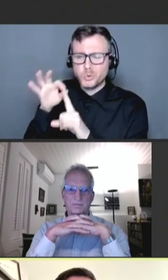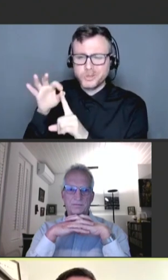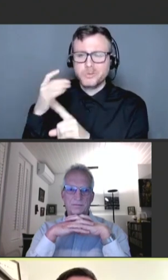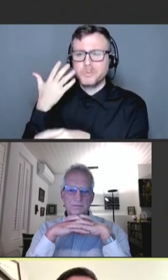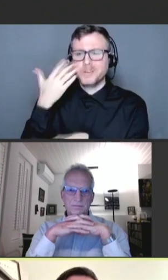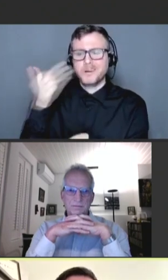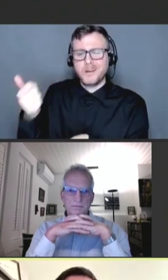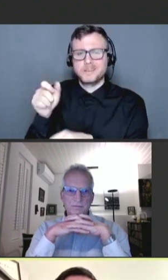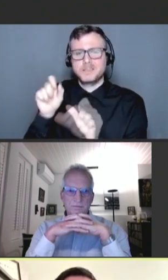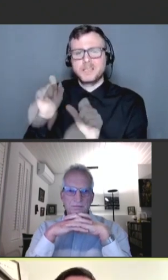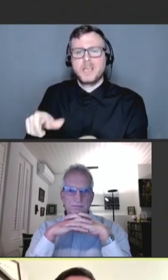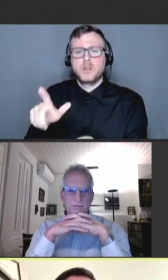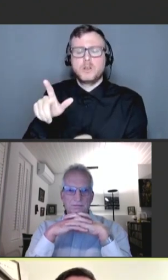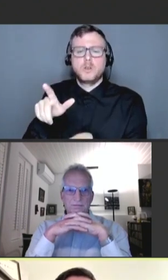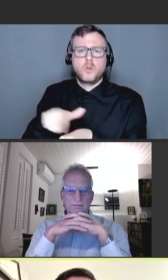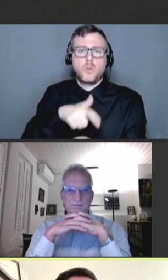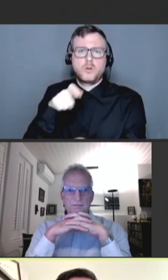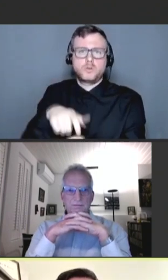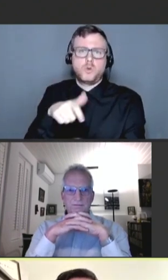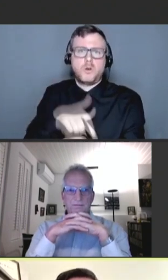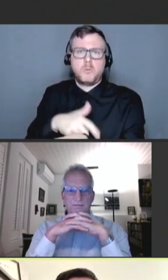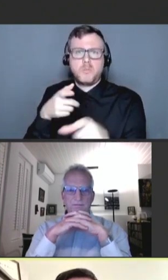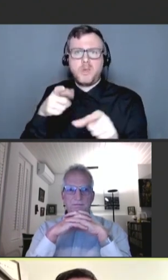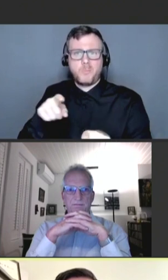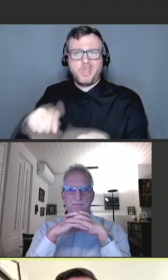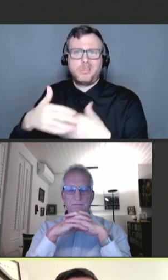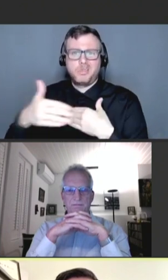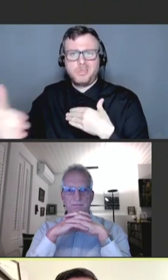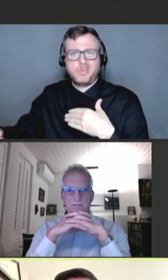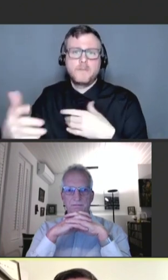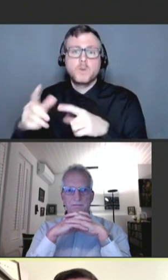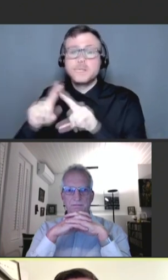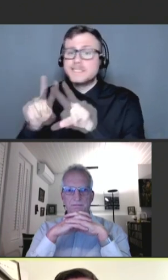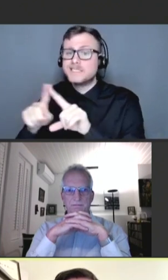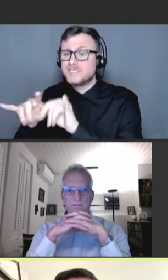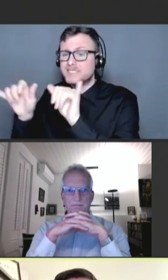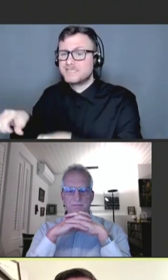also produce long-term effects in multiple organ systems. May I have the next slide, please?